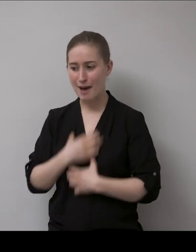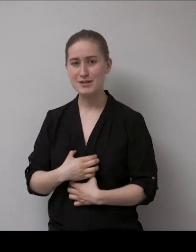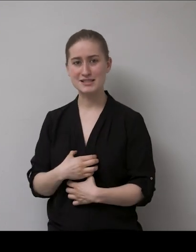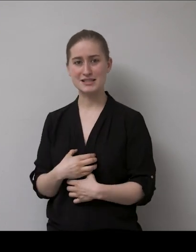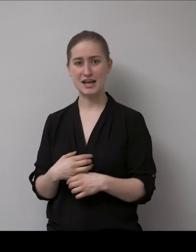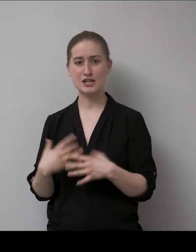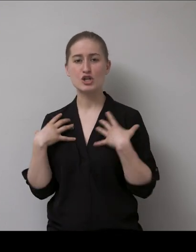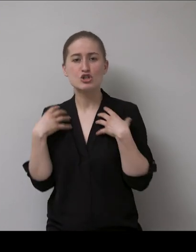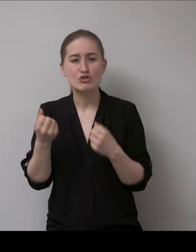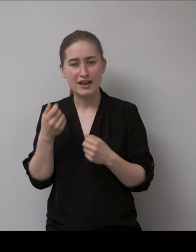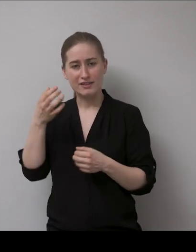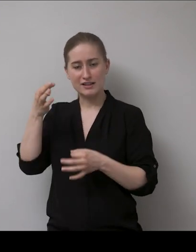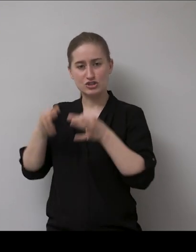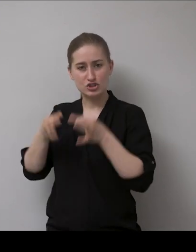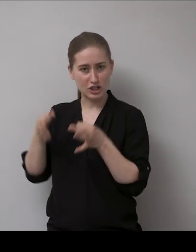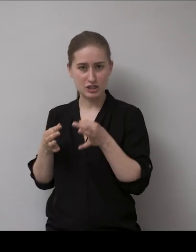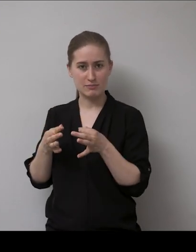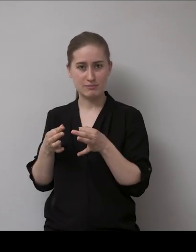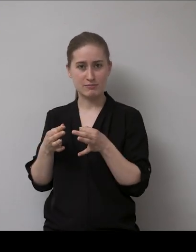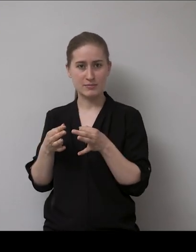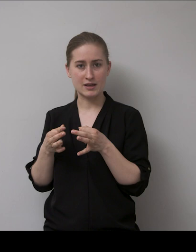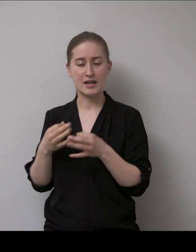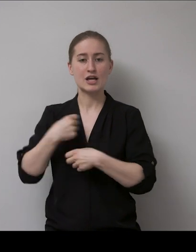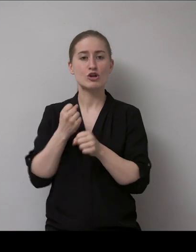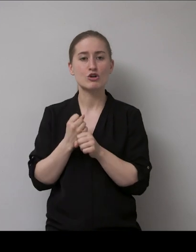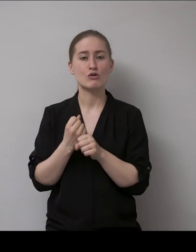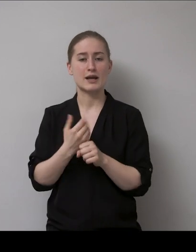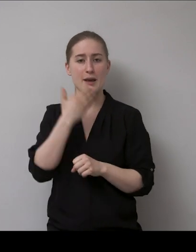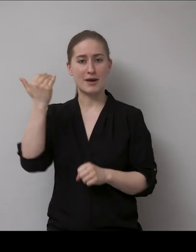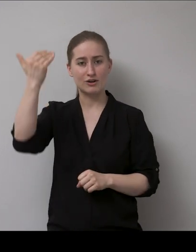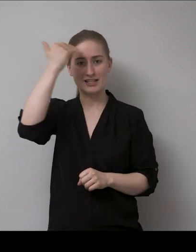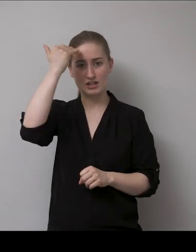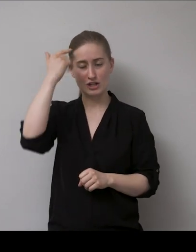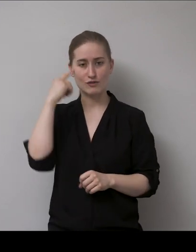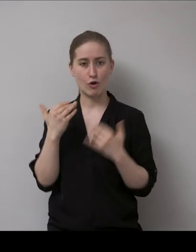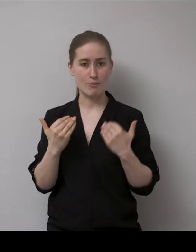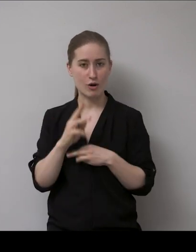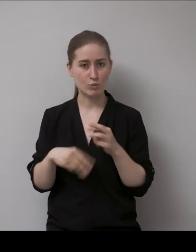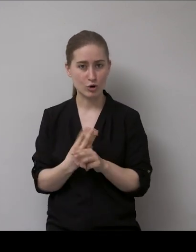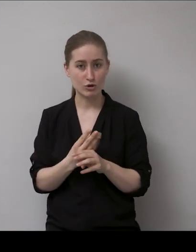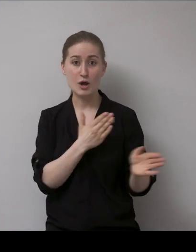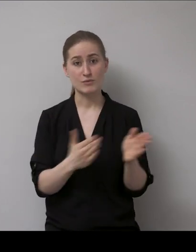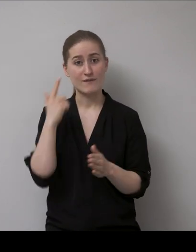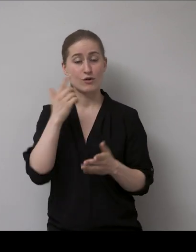"strengthen judgment, "and invigorate the intellectual and moral forces. "It should prepare for the service of society